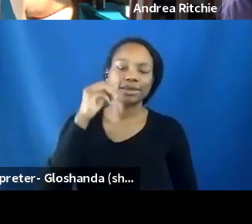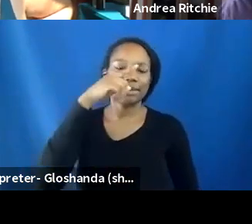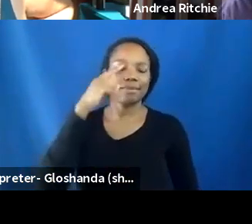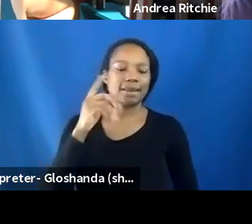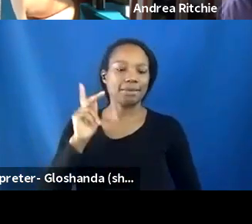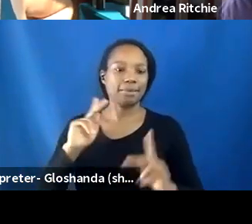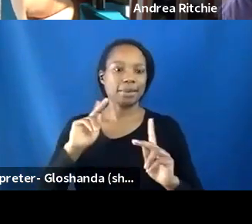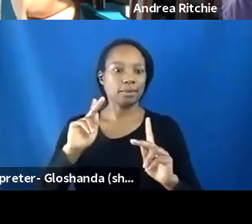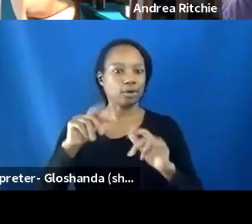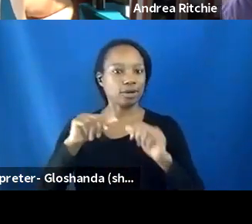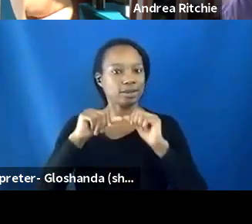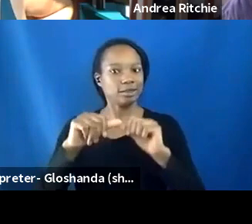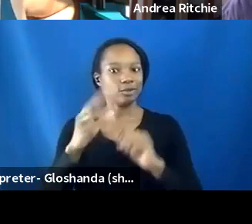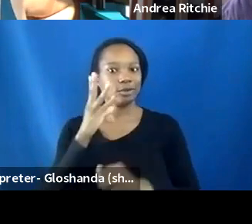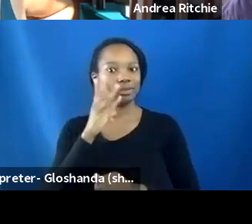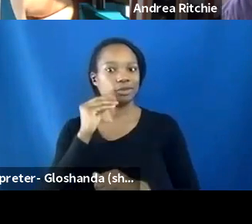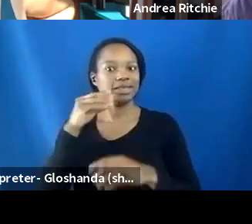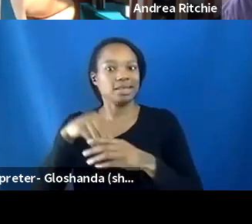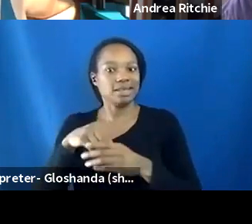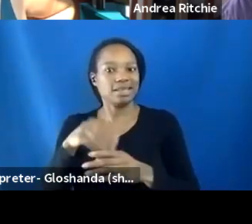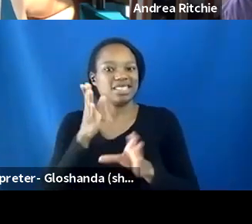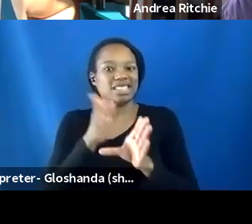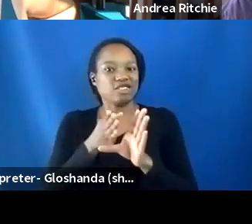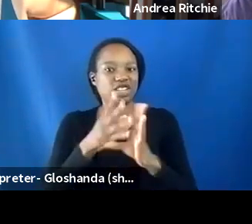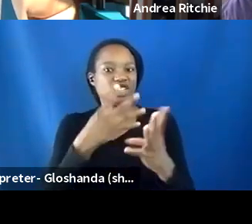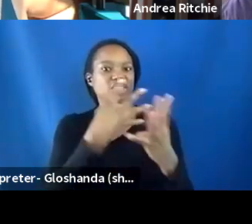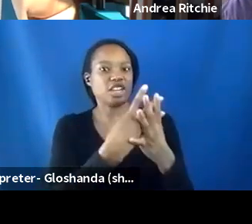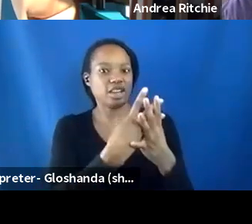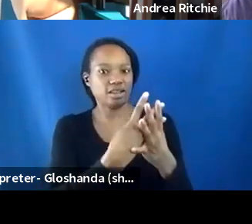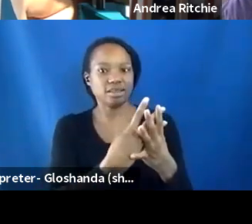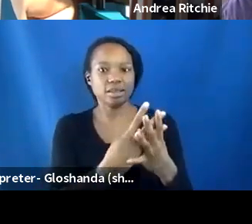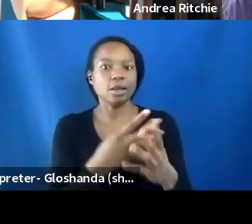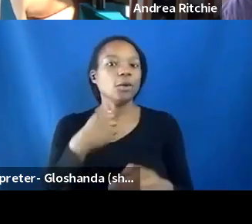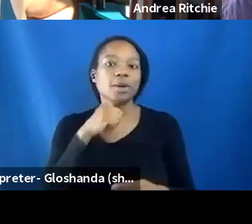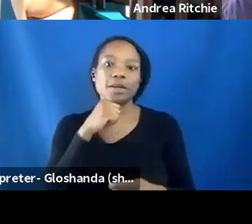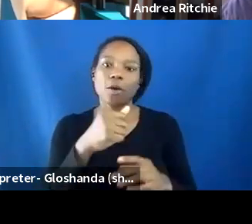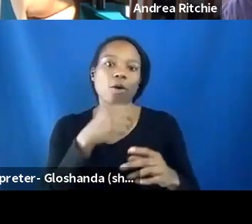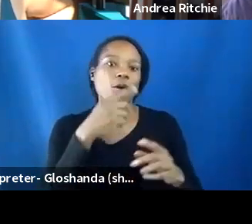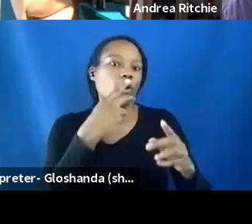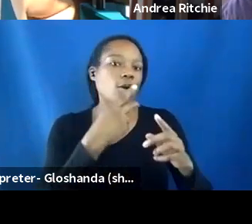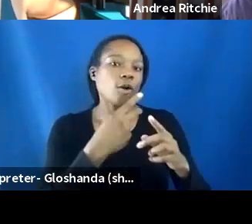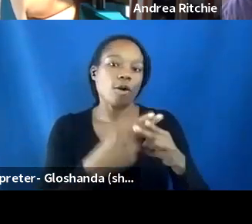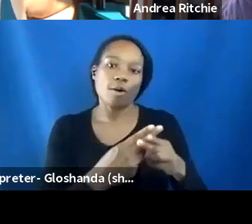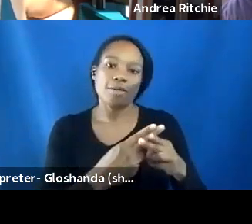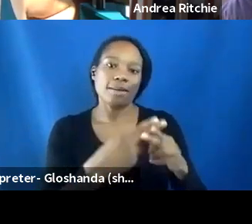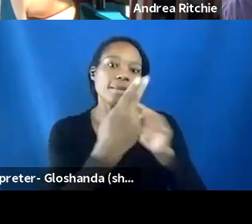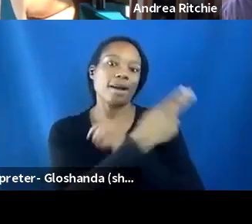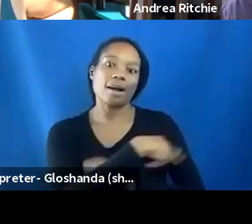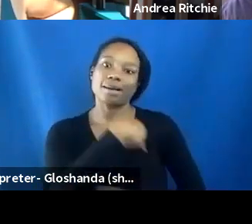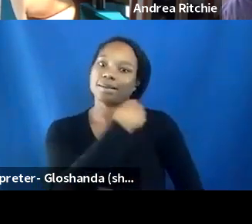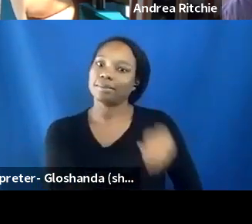And I think that I'm building on what Andrea said earlier. We don't call them hospitals. We don't call them, they are jails.